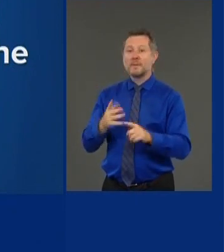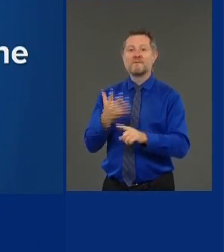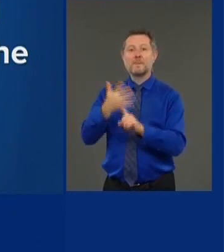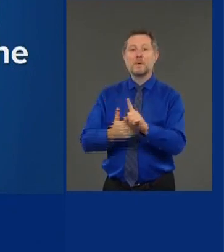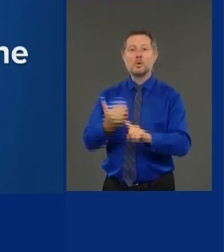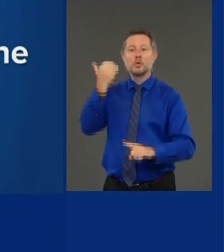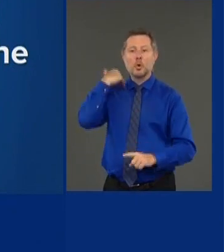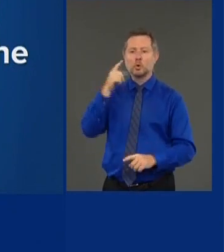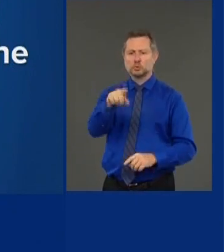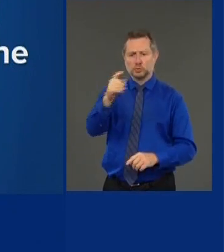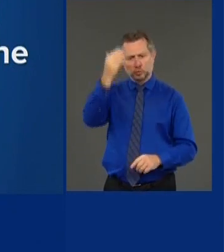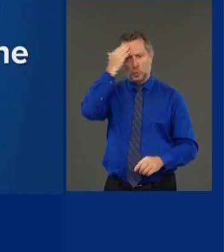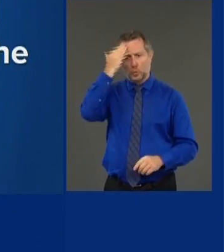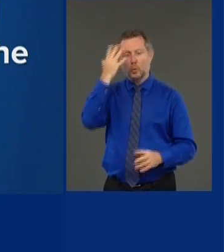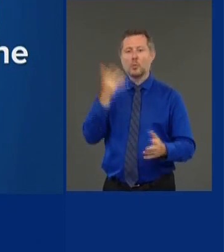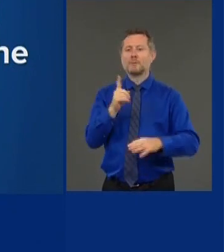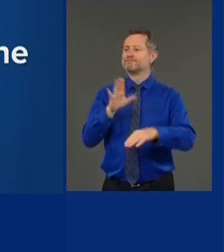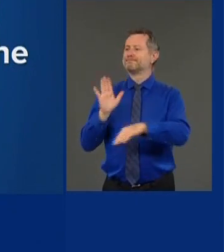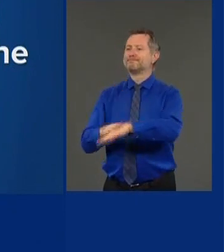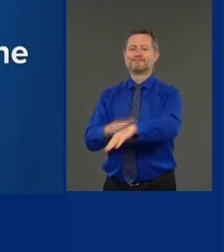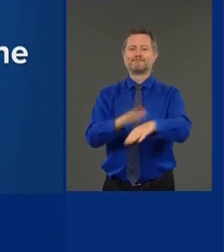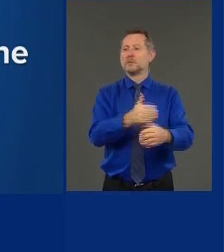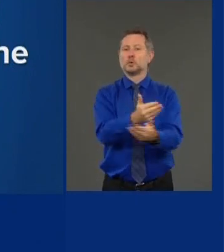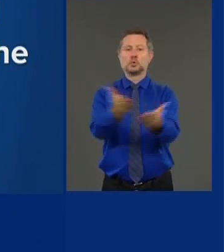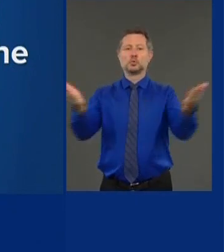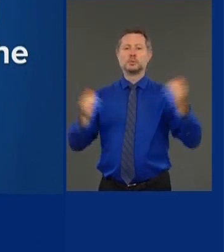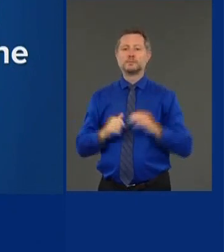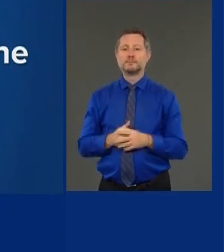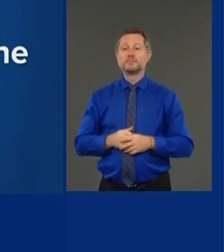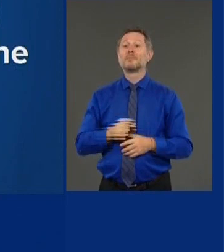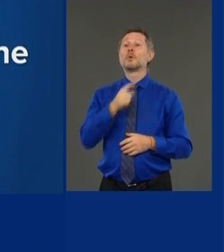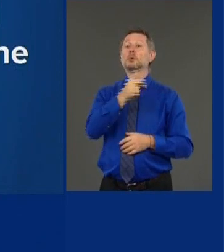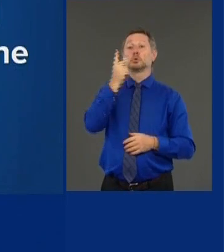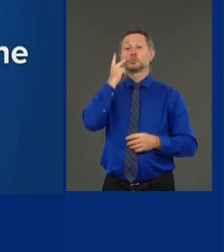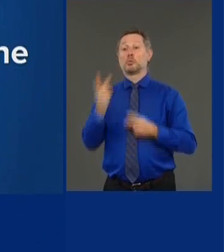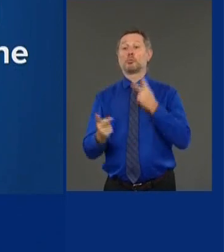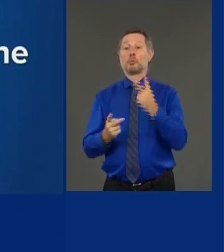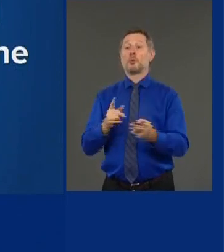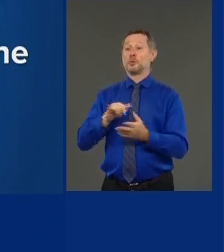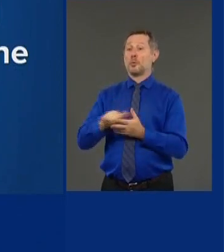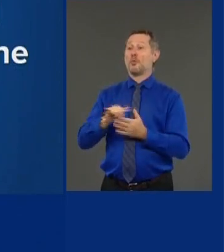THE TRUTH IS, IT WAS A MISTAKE, THAT WHEN YOU SAW WHAT WAS GOING ON IN NEW YORK FIVE MONTHS AGO,